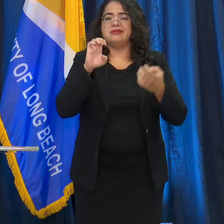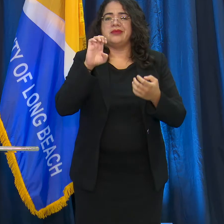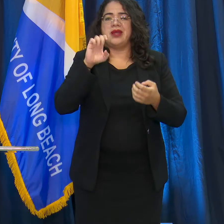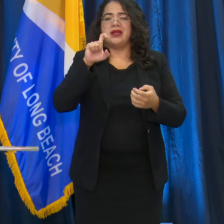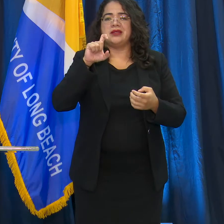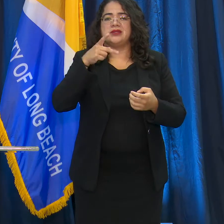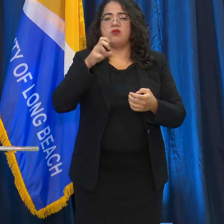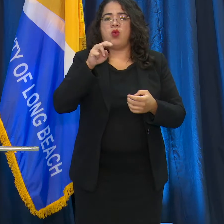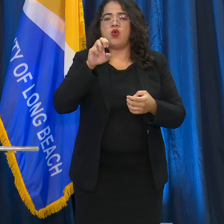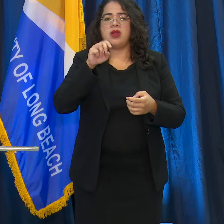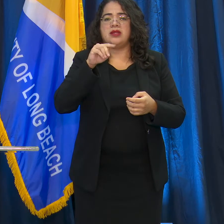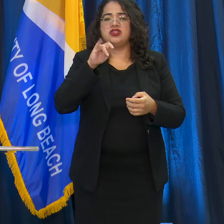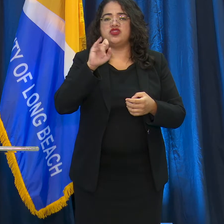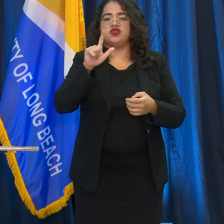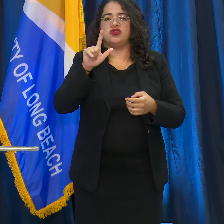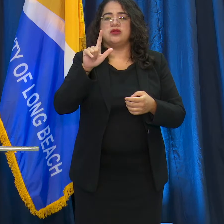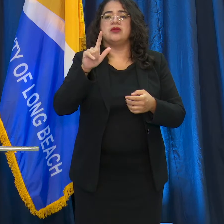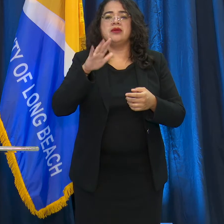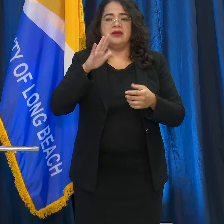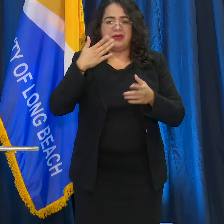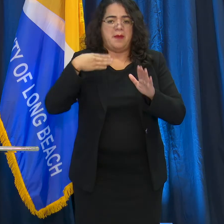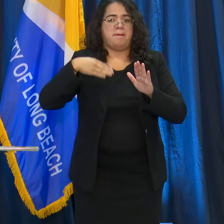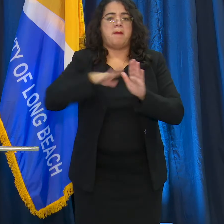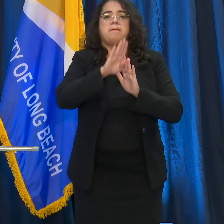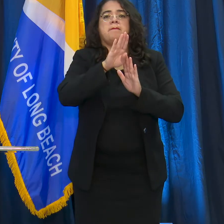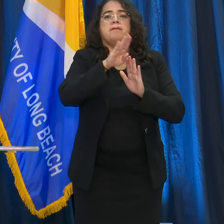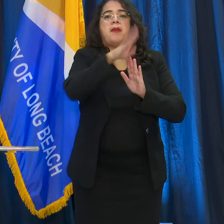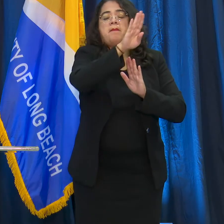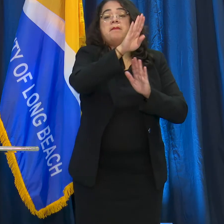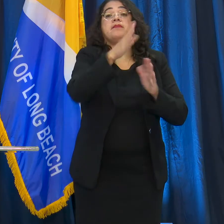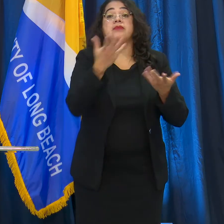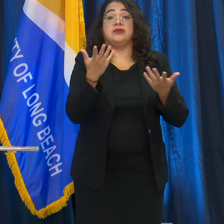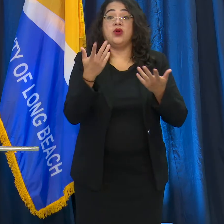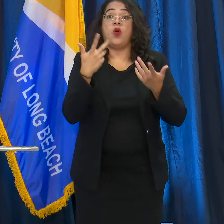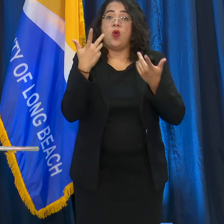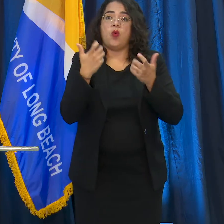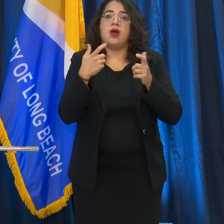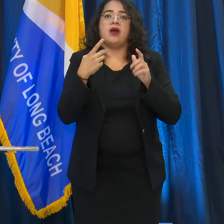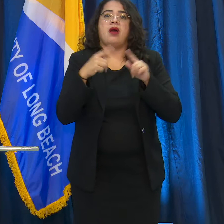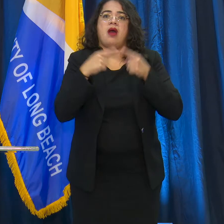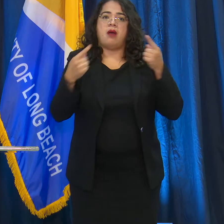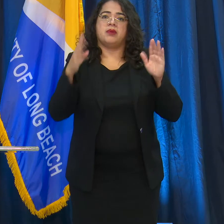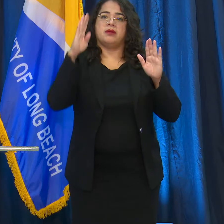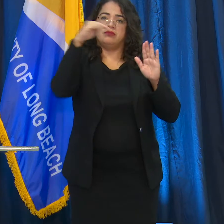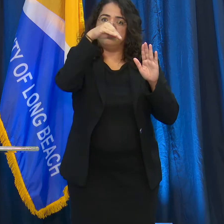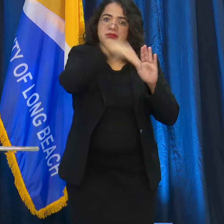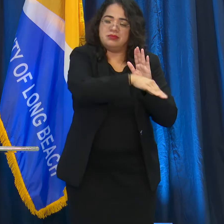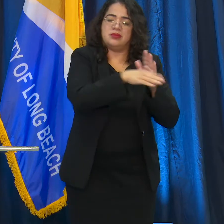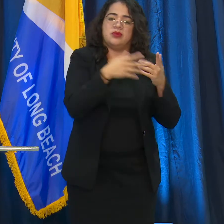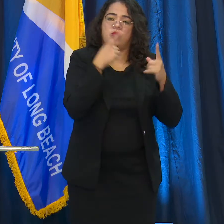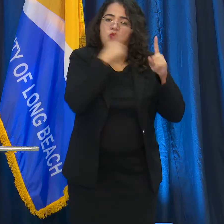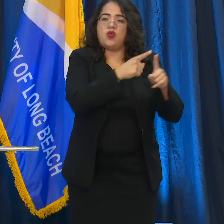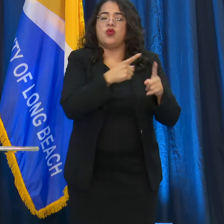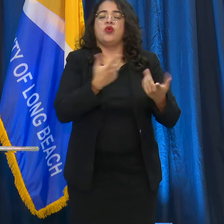below one-- that is the only way that we can start to reduce. A person infected with a virus can be contagious for as early as two days